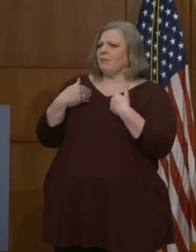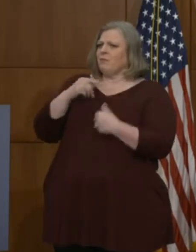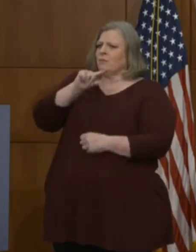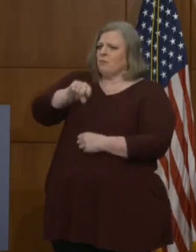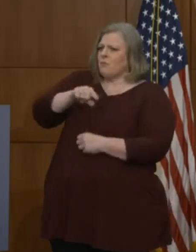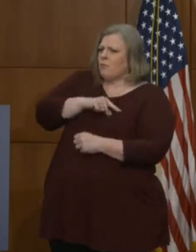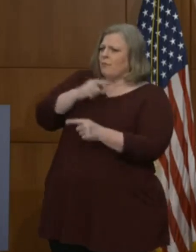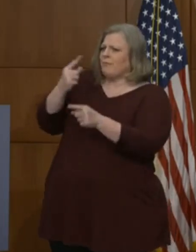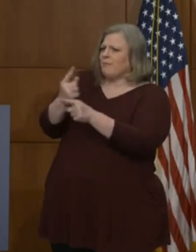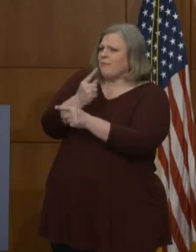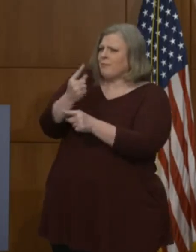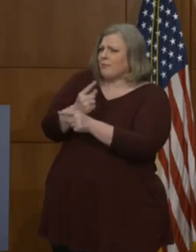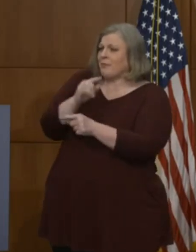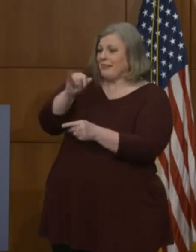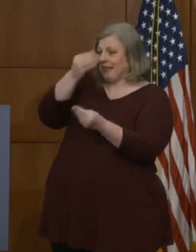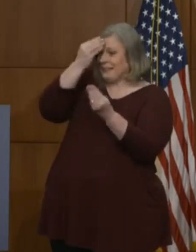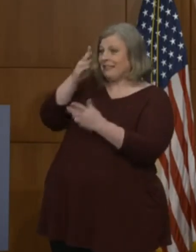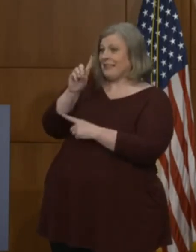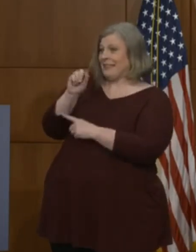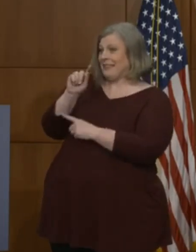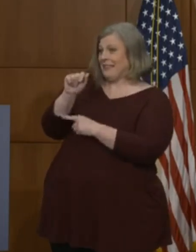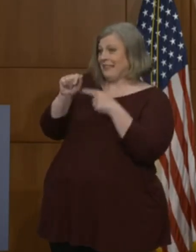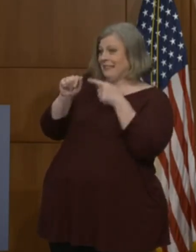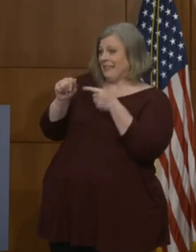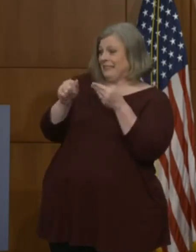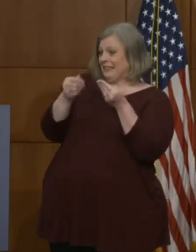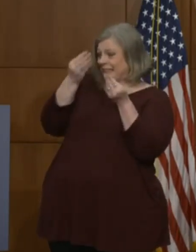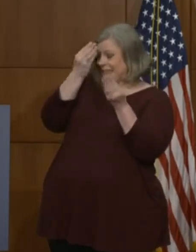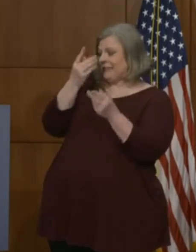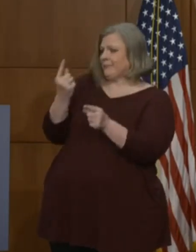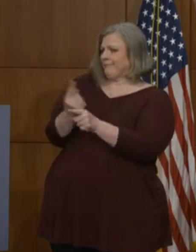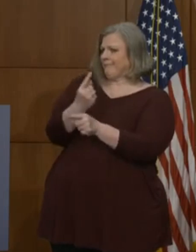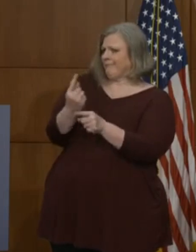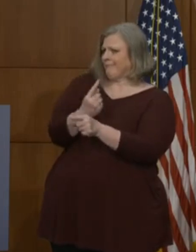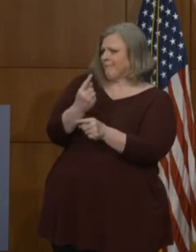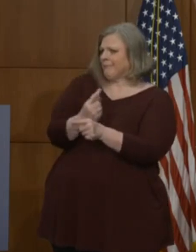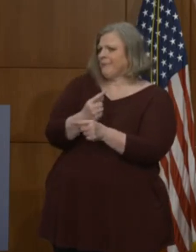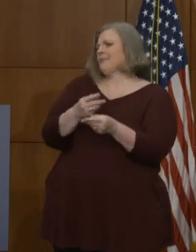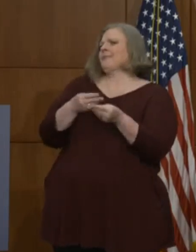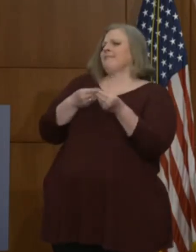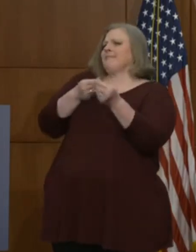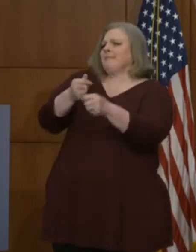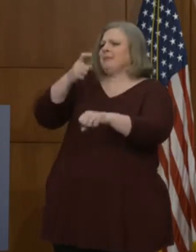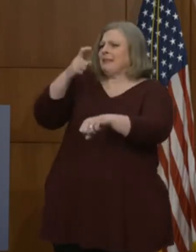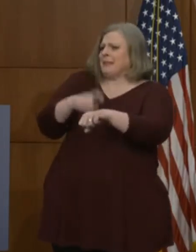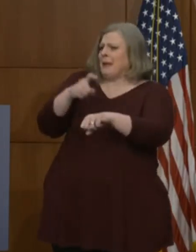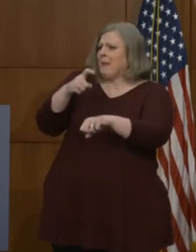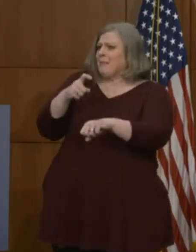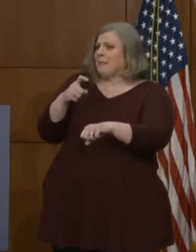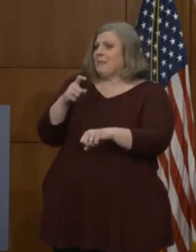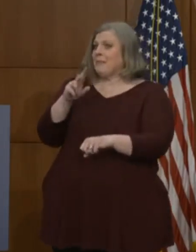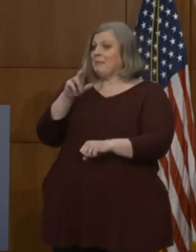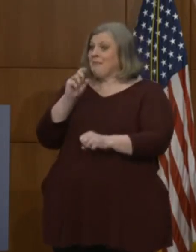ENSURE THAT YOU GET HIGH QUALITY ACCURATE DATA. IN AS QUALITY ACCURATE DATA. IN AS TIMELY A FASHION AS AS AS TIMELY A FASHION AS AS AS POSSIBLE. BUT IT’S IMPORTANT